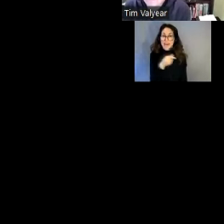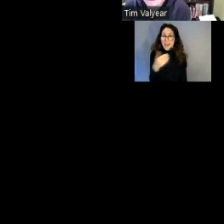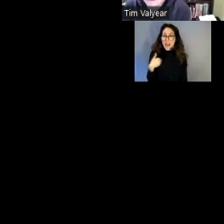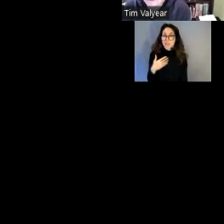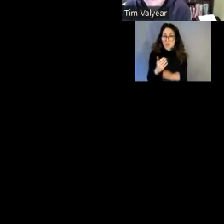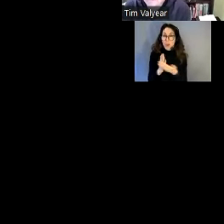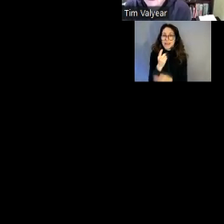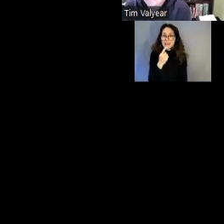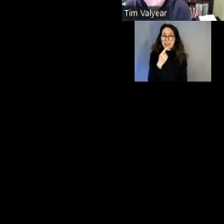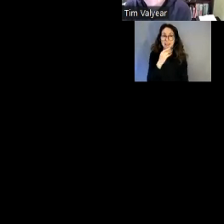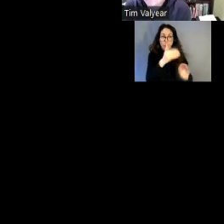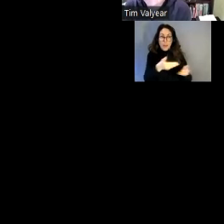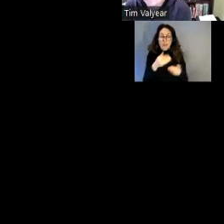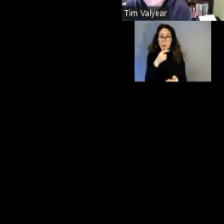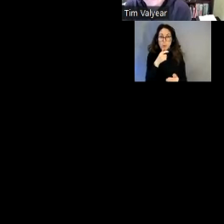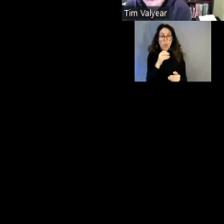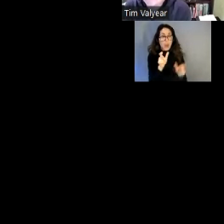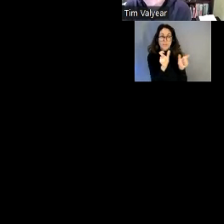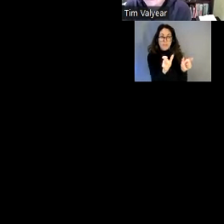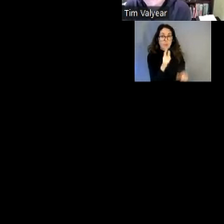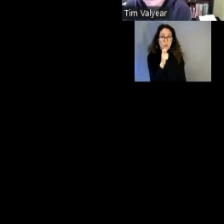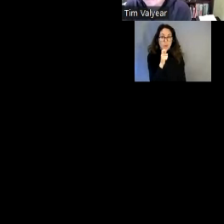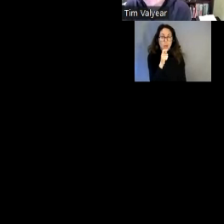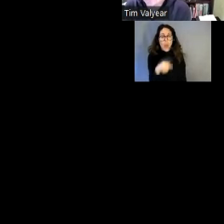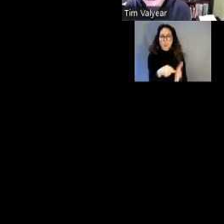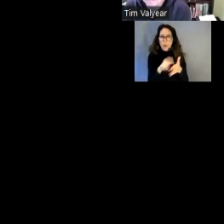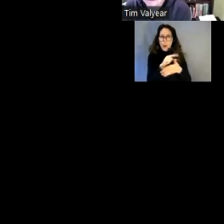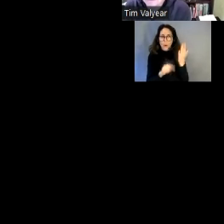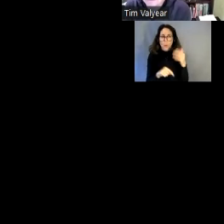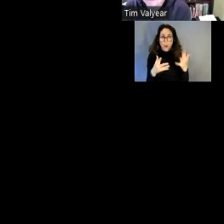people to come into your home, a retirement home, a nursing